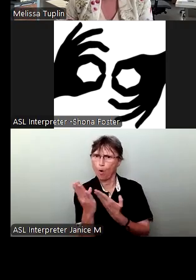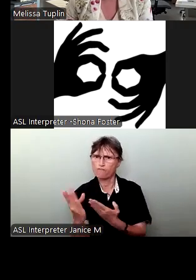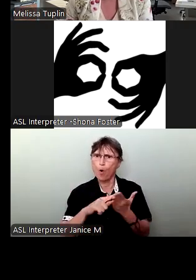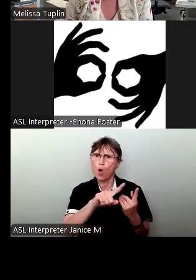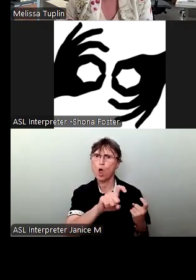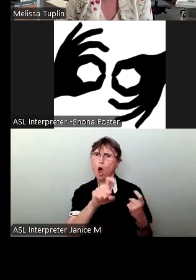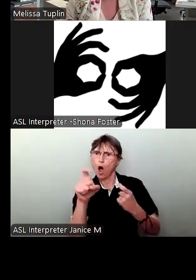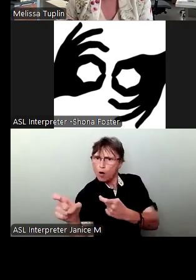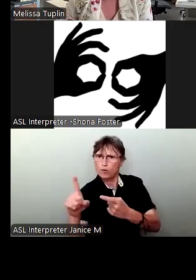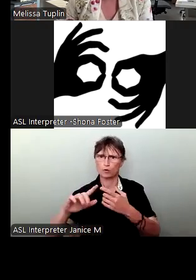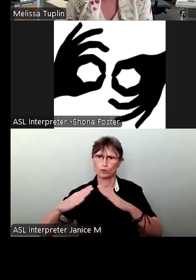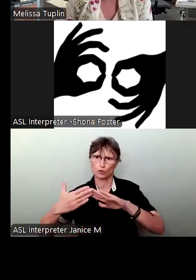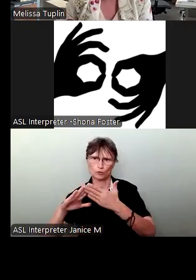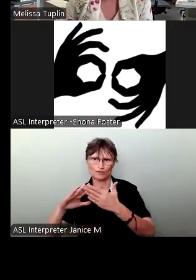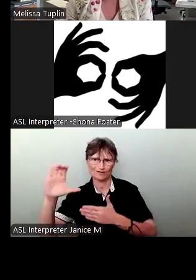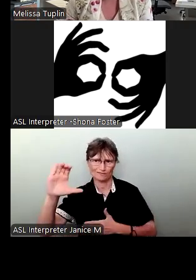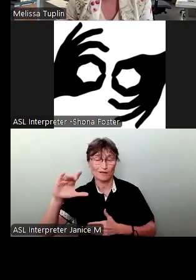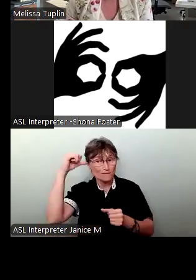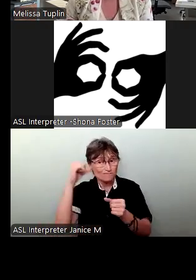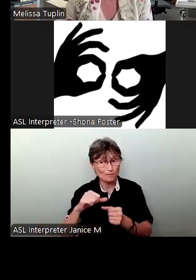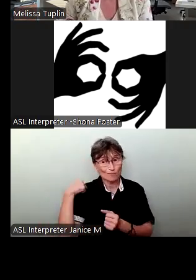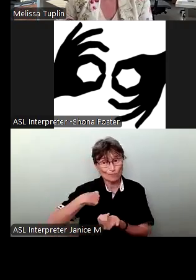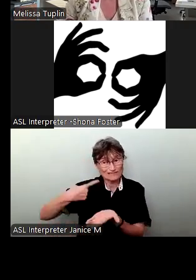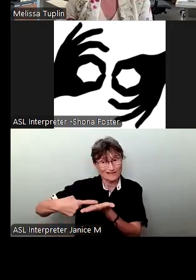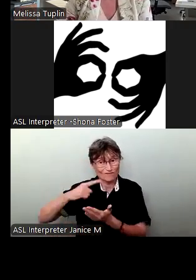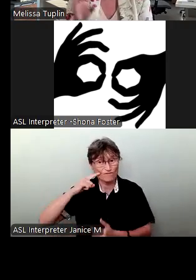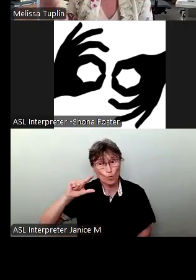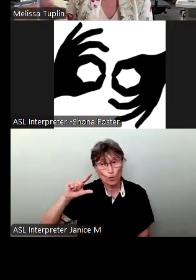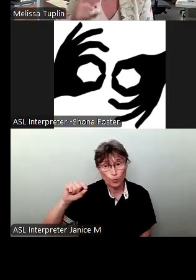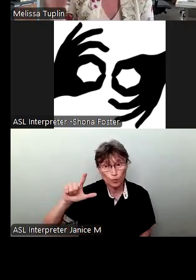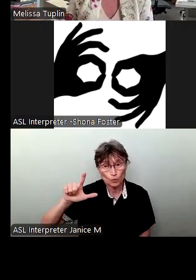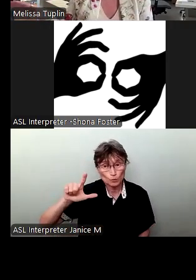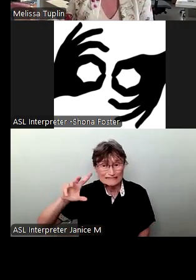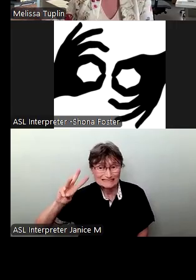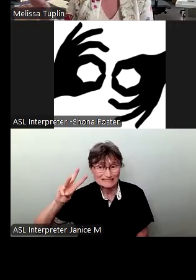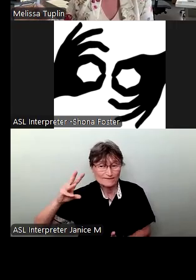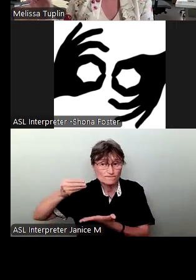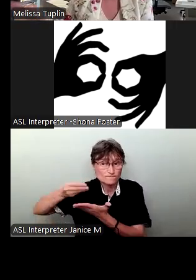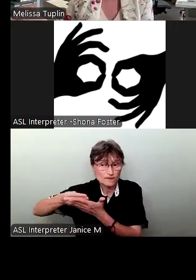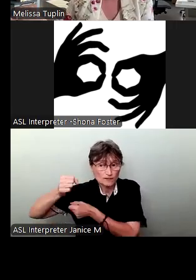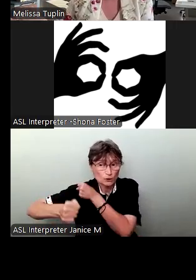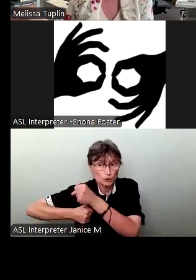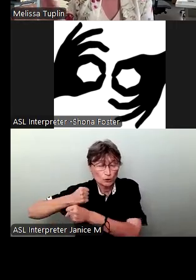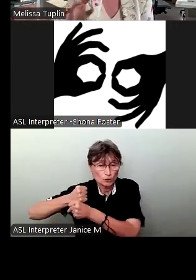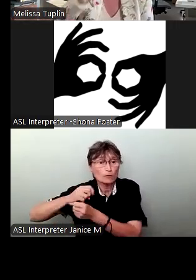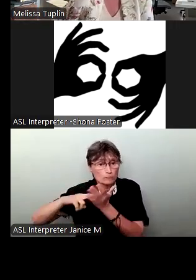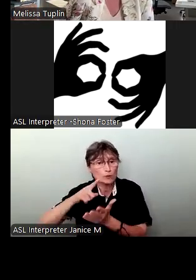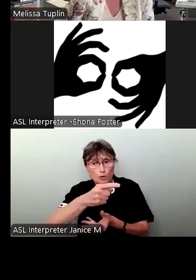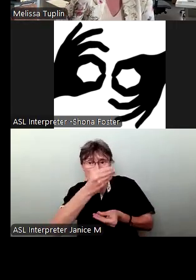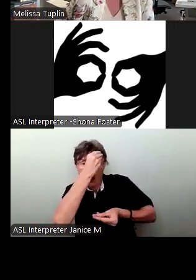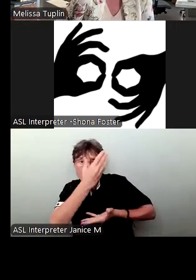is for the 2026 funding year, focus on your upcoming programming plans, because you'll